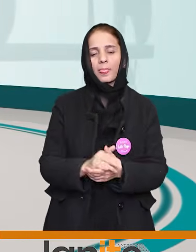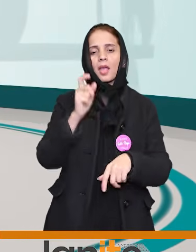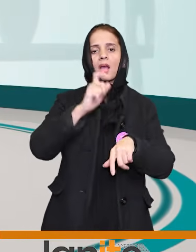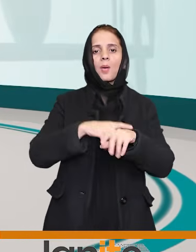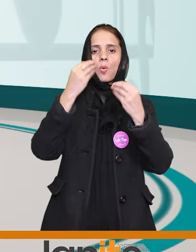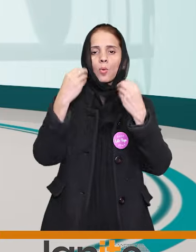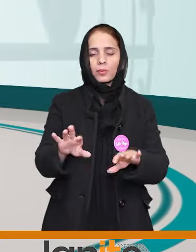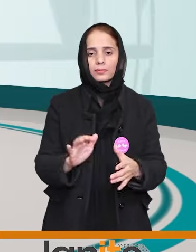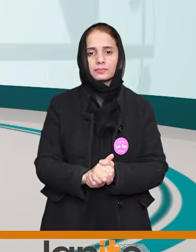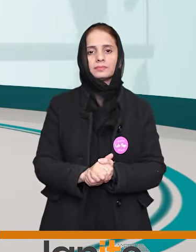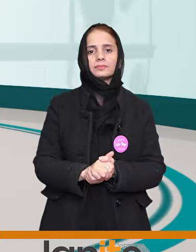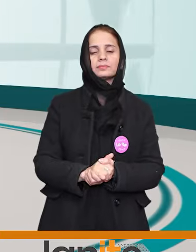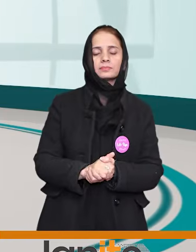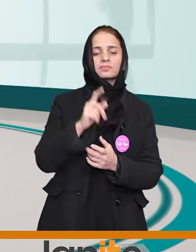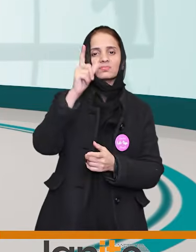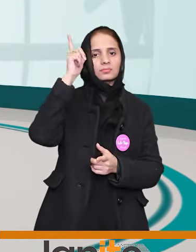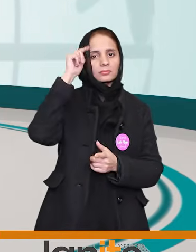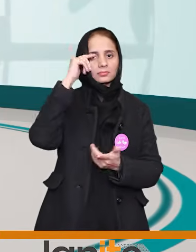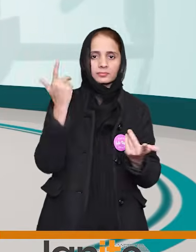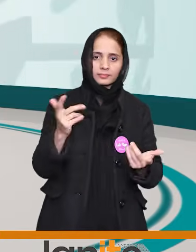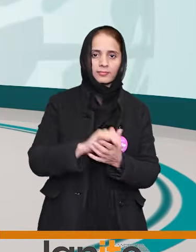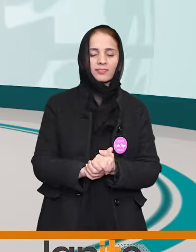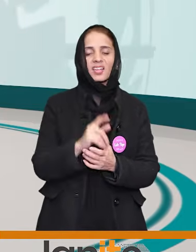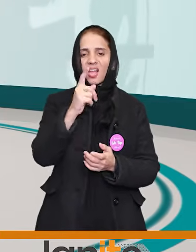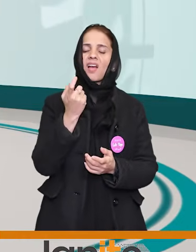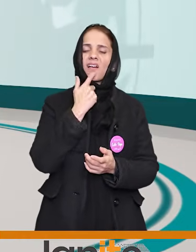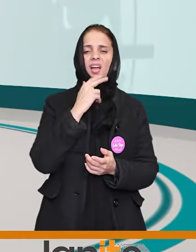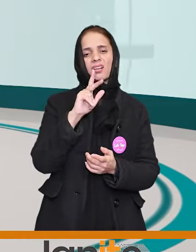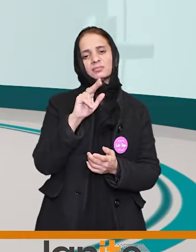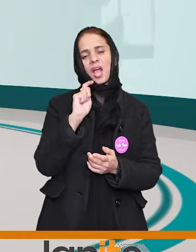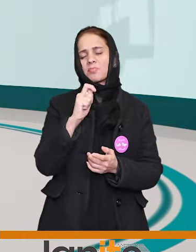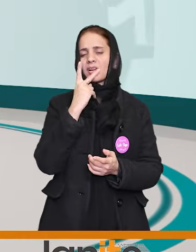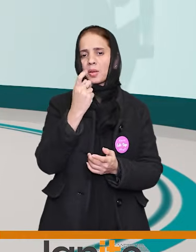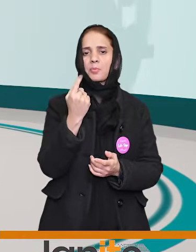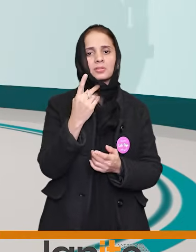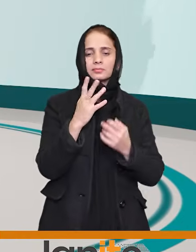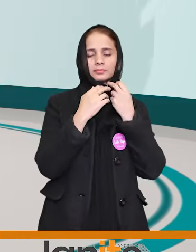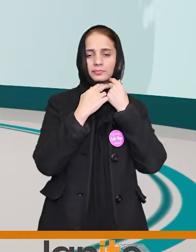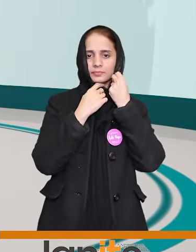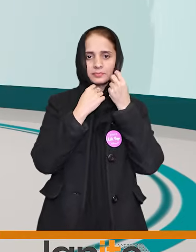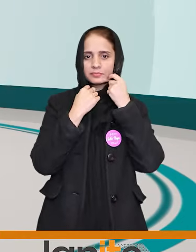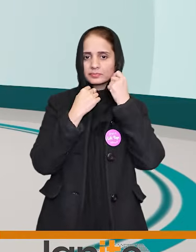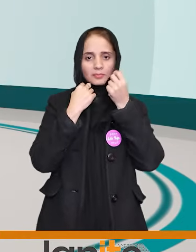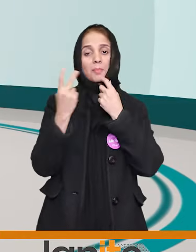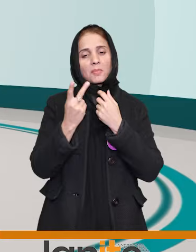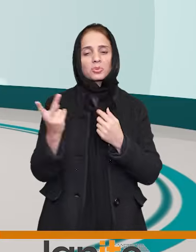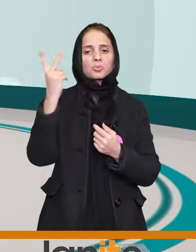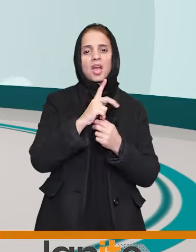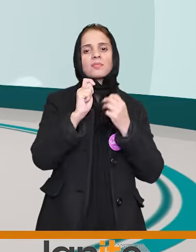time is wasted, and you also get worried. This unprofessional behavior will never work for you.